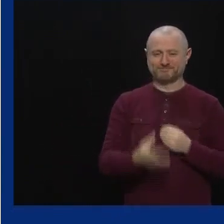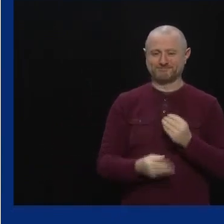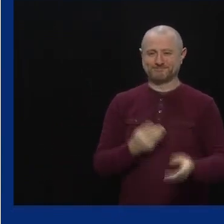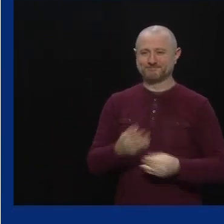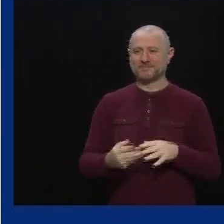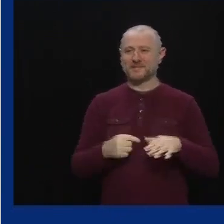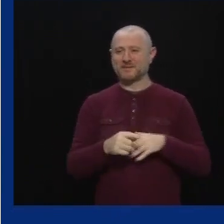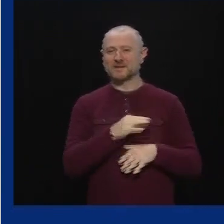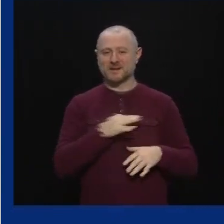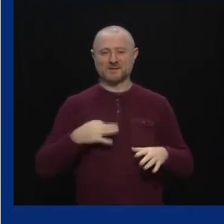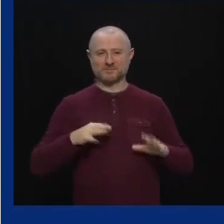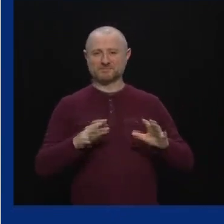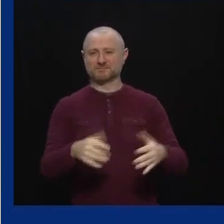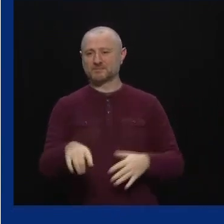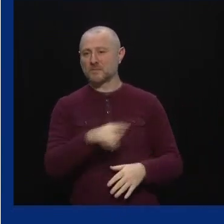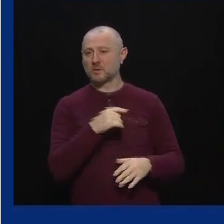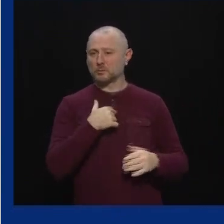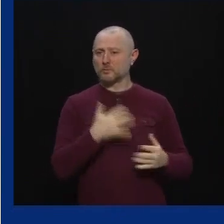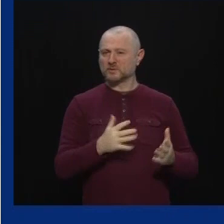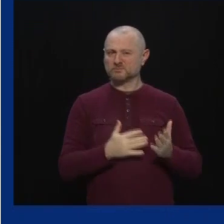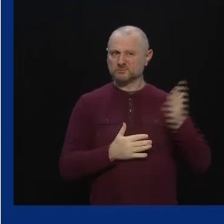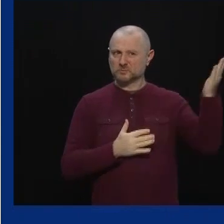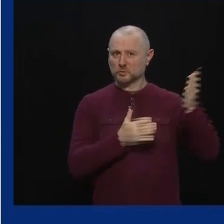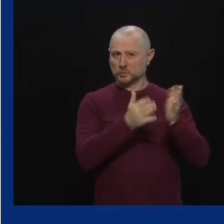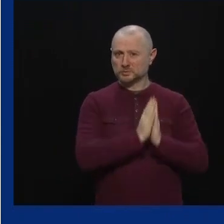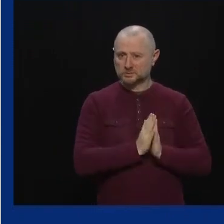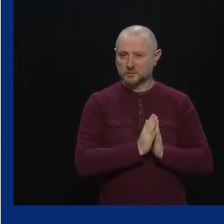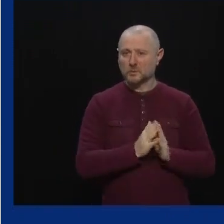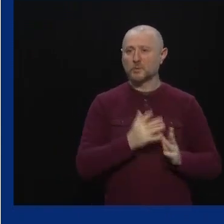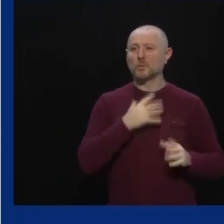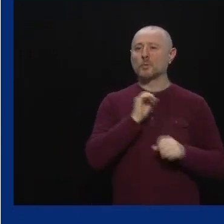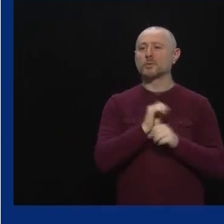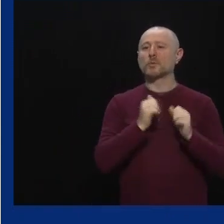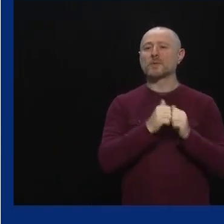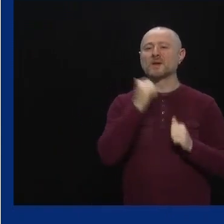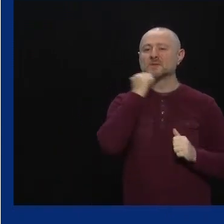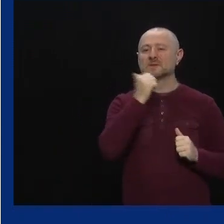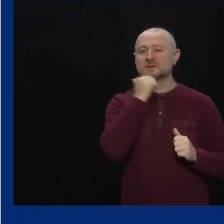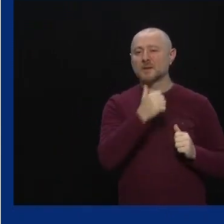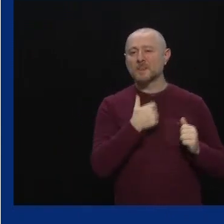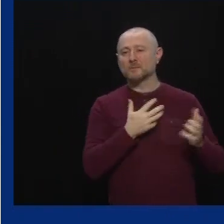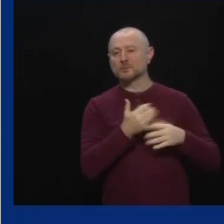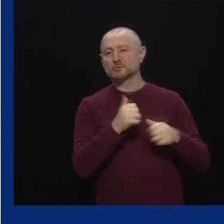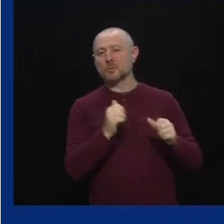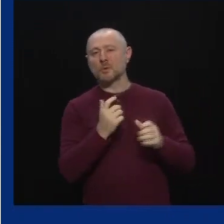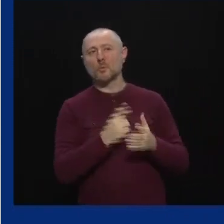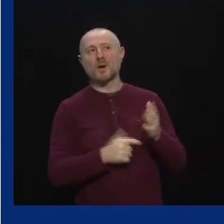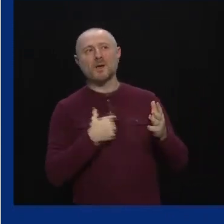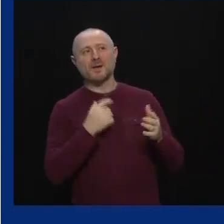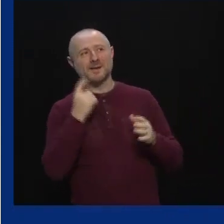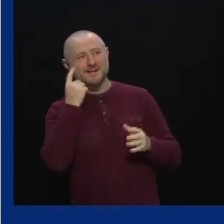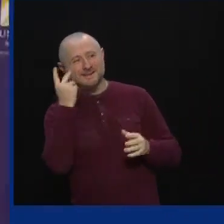IN OUR FINGER LAKES REGIONS. WE'RE HOPING TO WORK WITH OUR FEDERAL PARTNERS TO BRING ADDITIONAL CLINICAL STAFFING IN.